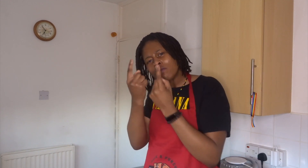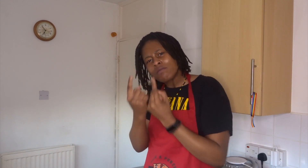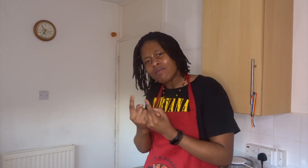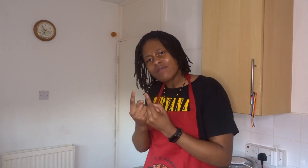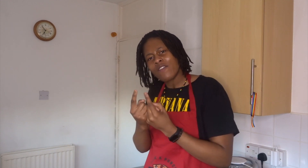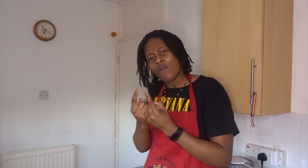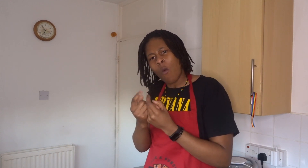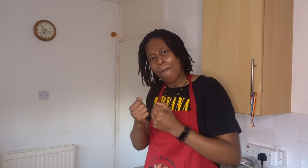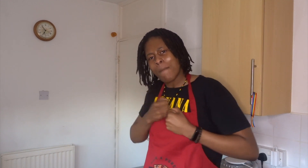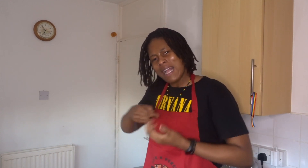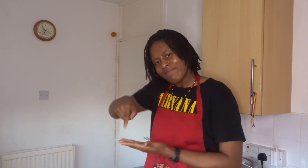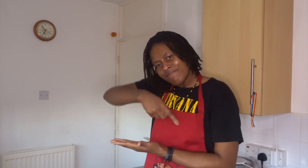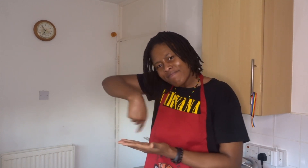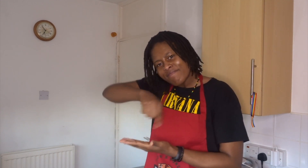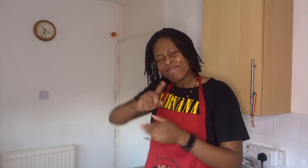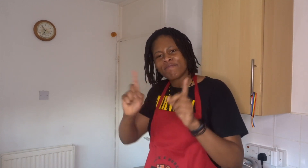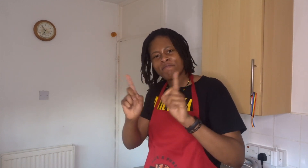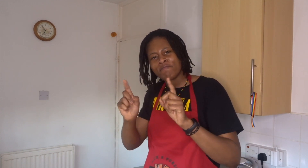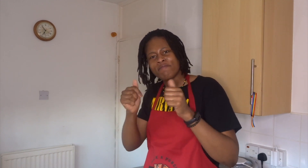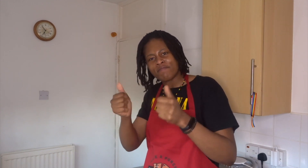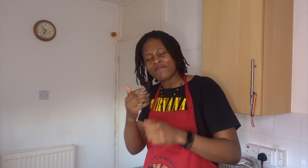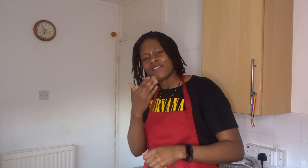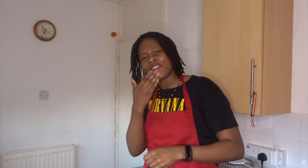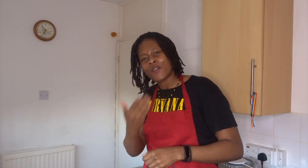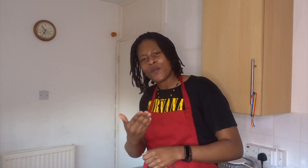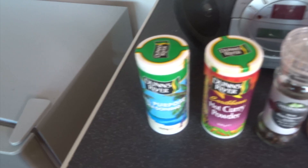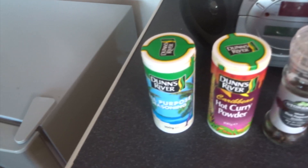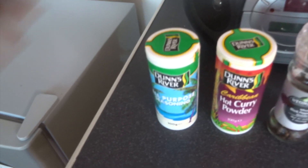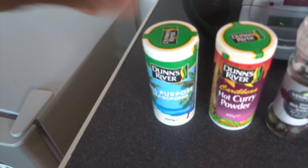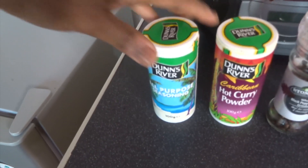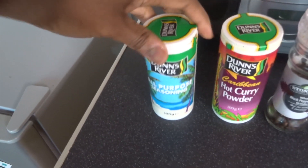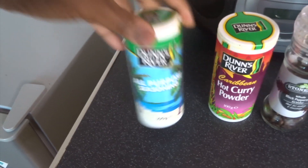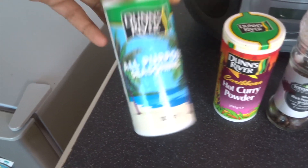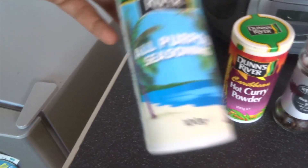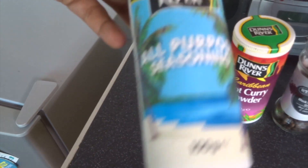I will show you the different food ingredients I will be using in today's dish. Thank you!